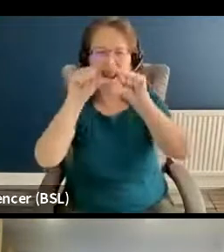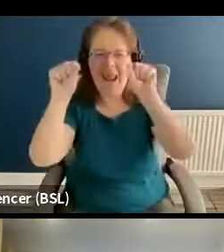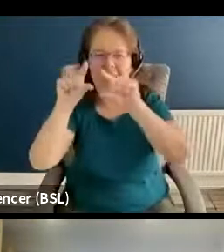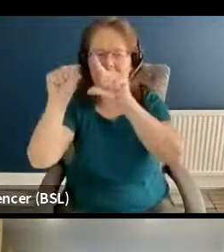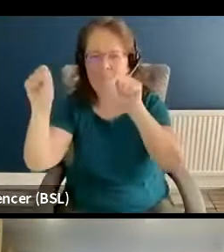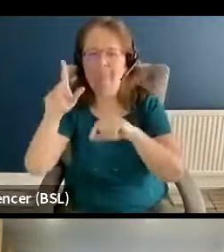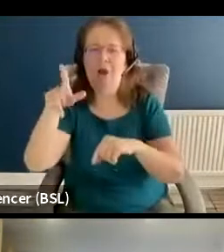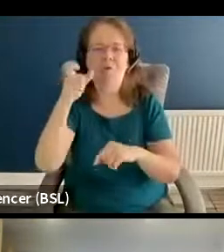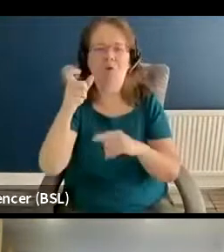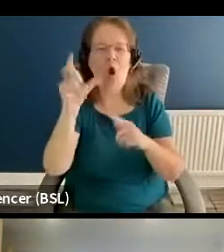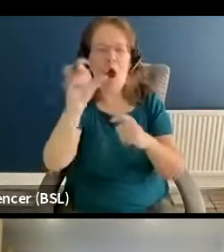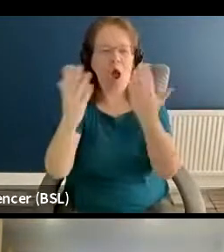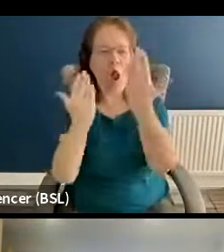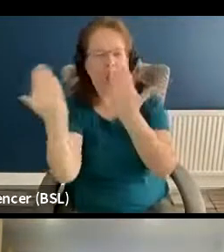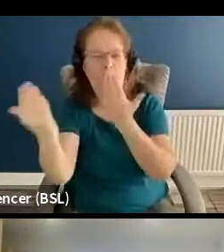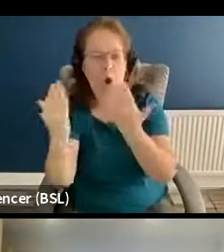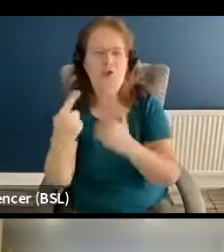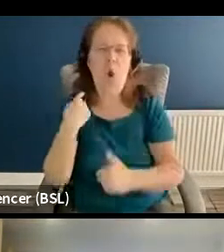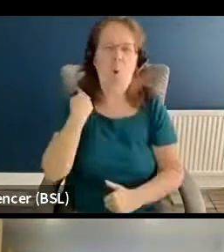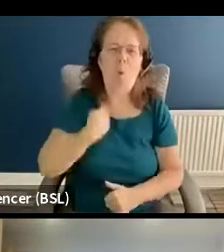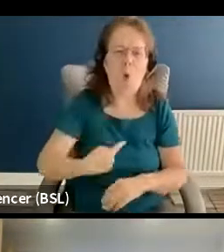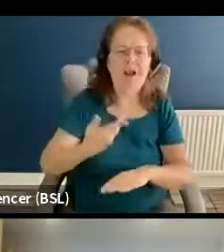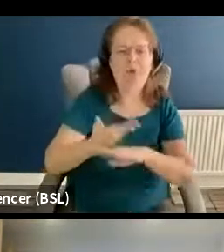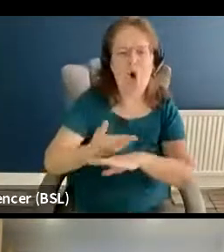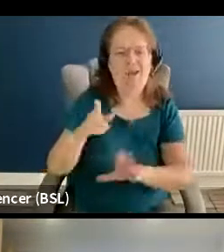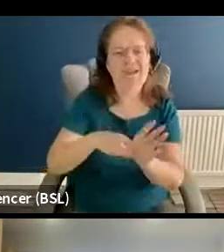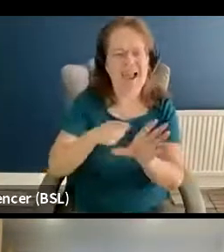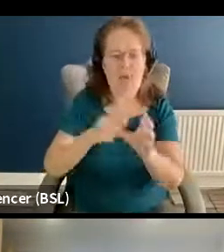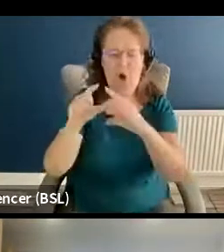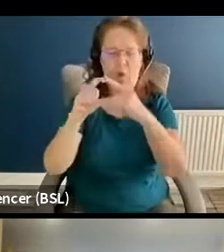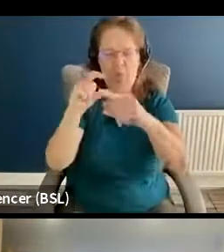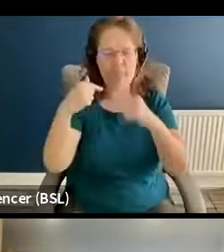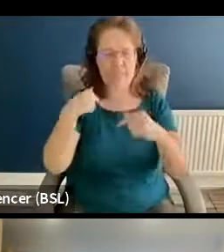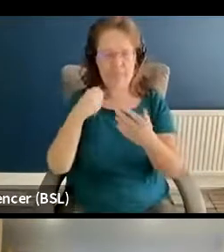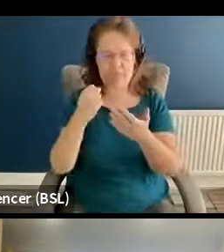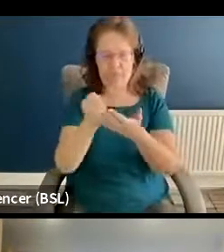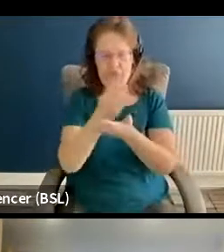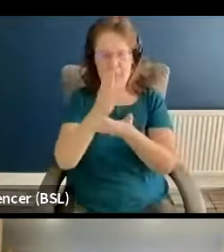contrast is white on yellow, things like that. So we try and pick up all the serious issues and some